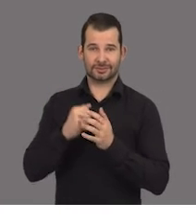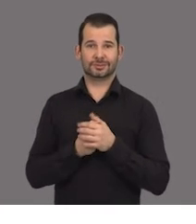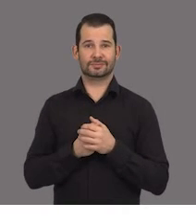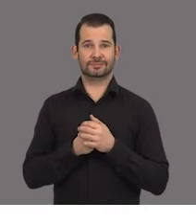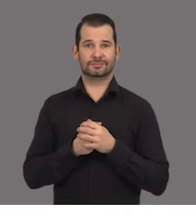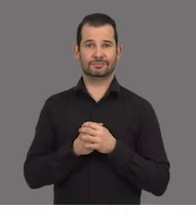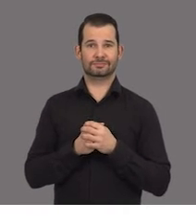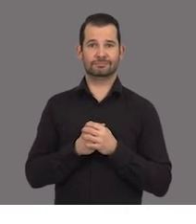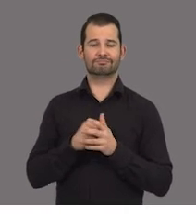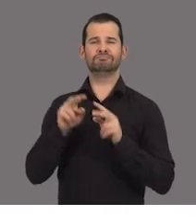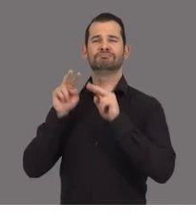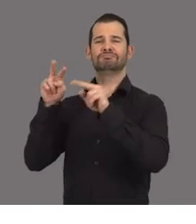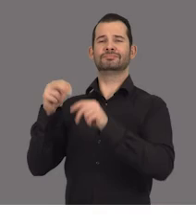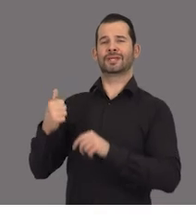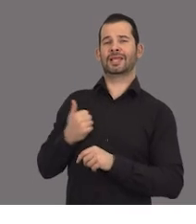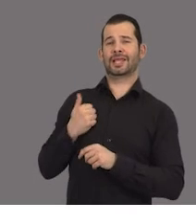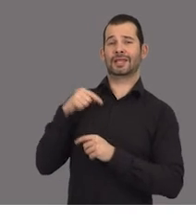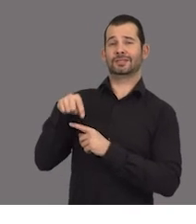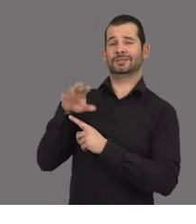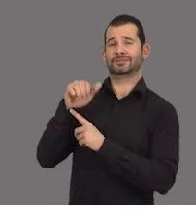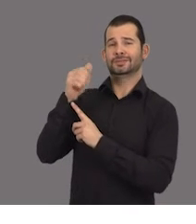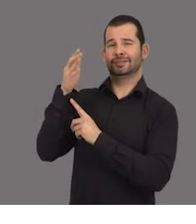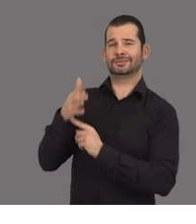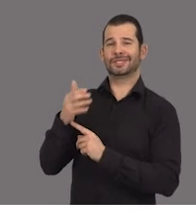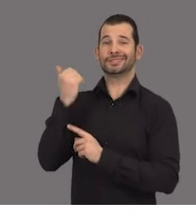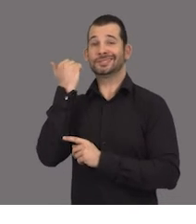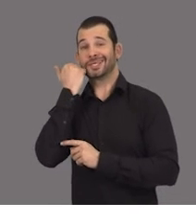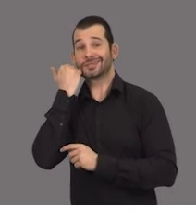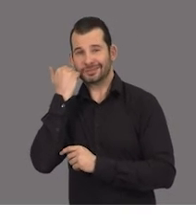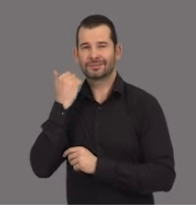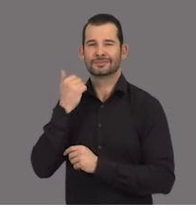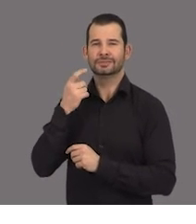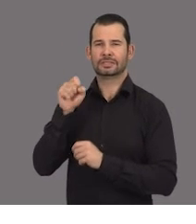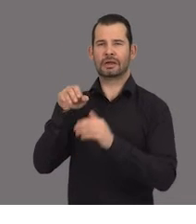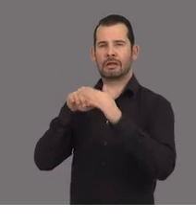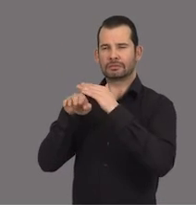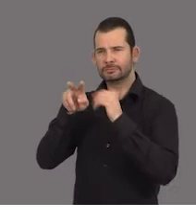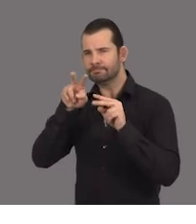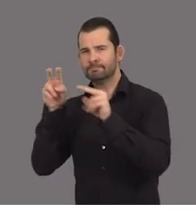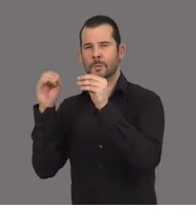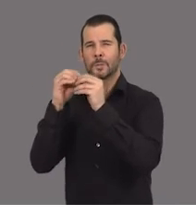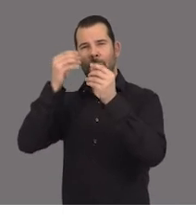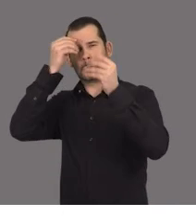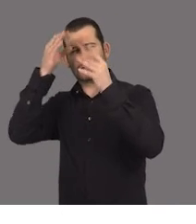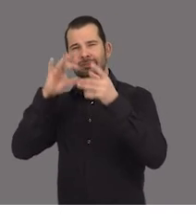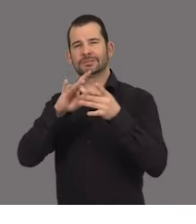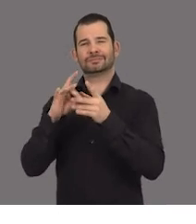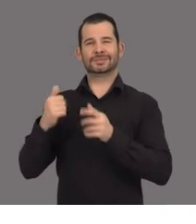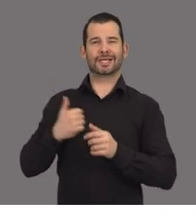Visit canada.ca/dental and access more information on the Canada dental benefit.